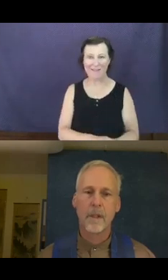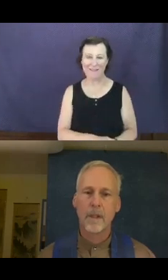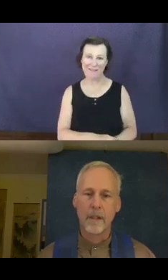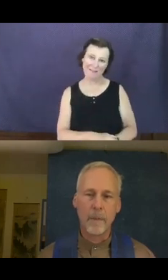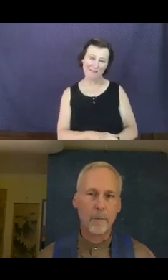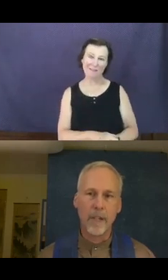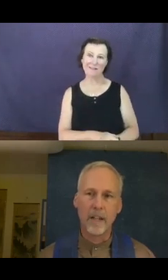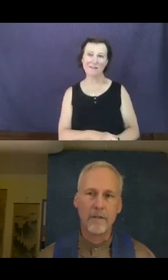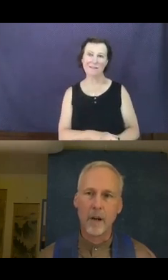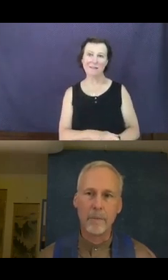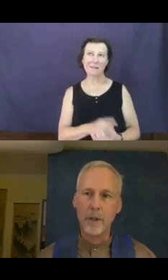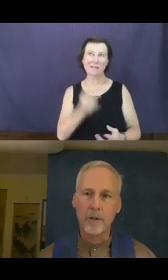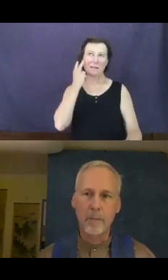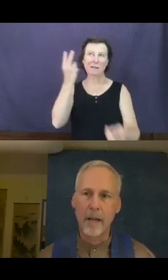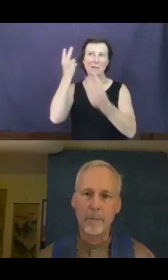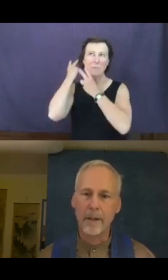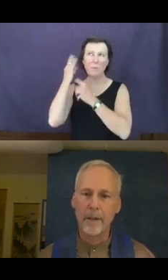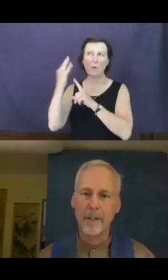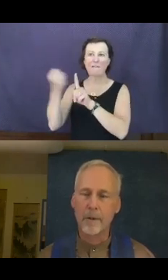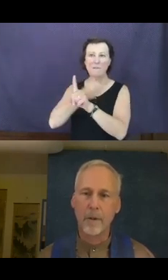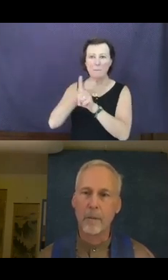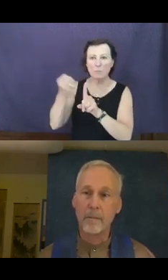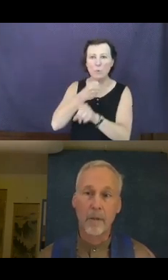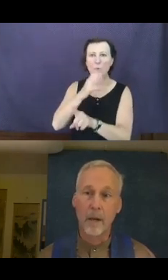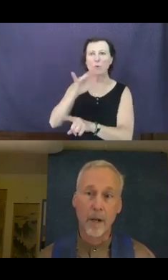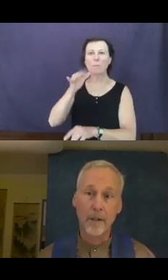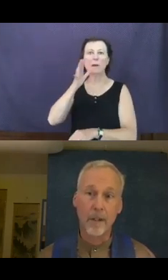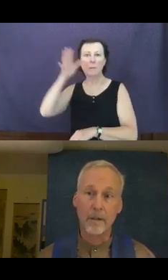*The memory of abuse by a parent or a partner?